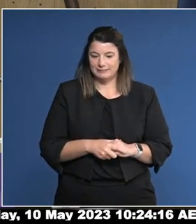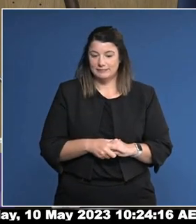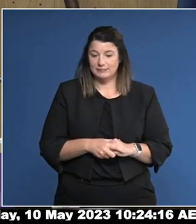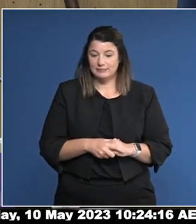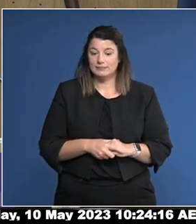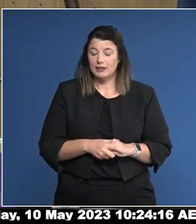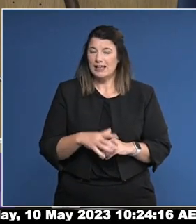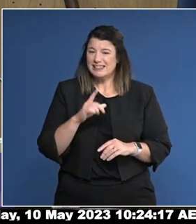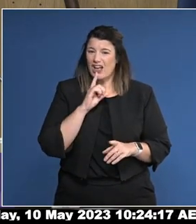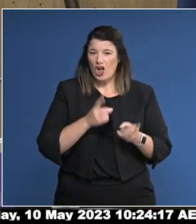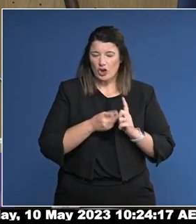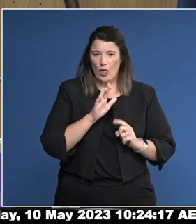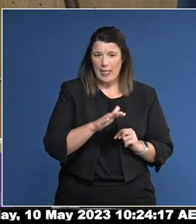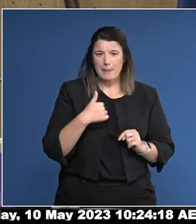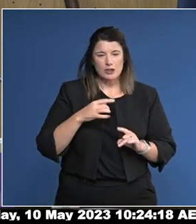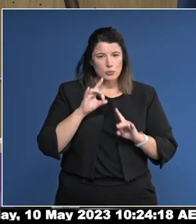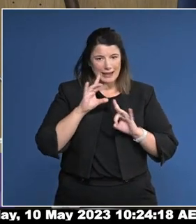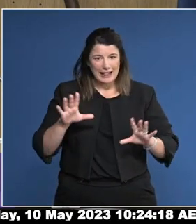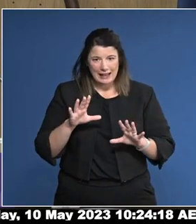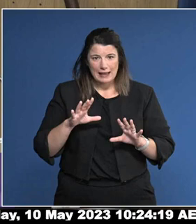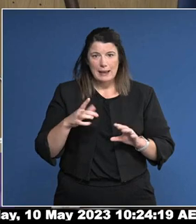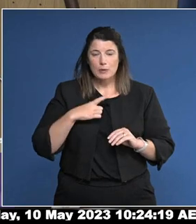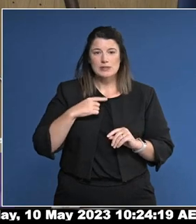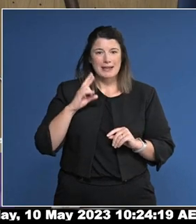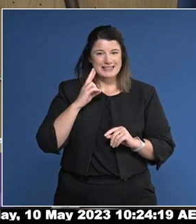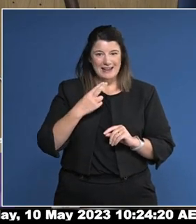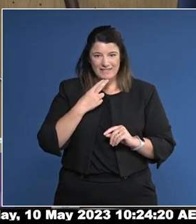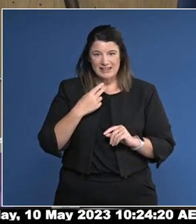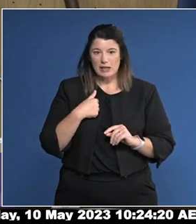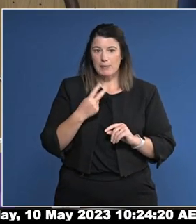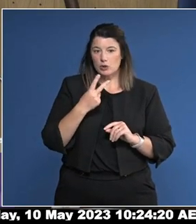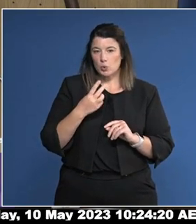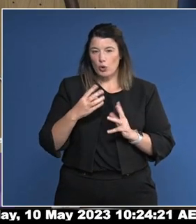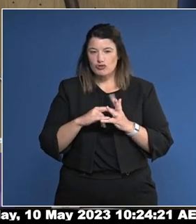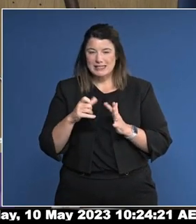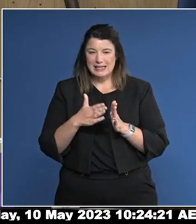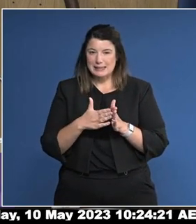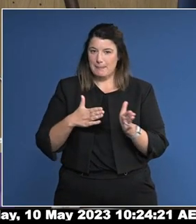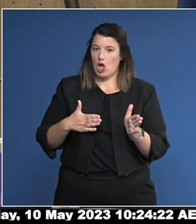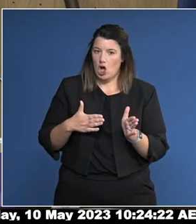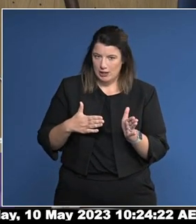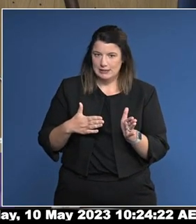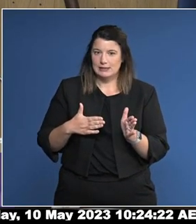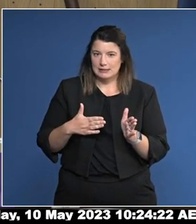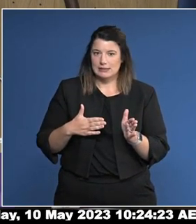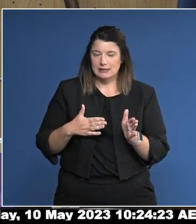I need to be clear, because of my deafness, I'm about two or three seconds behind the audio so please bear with me.